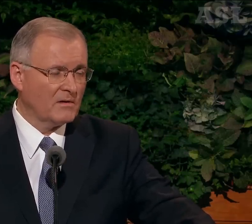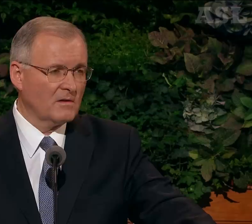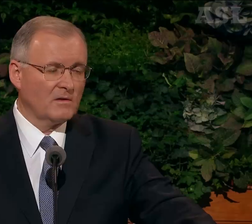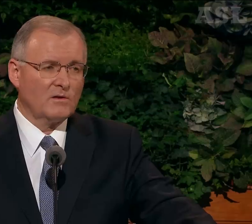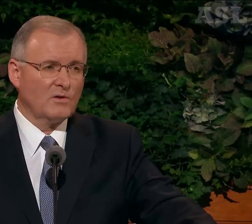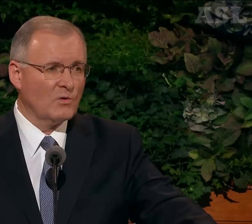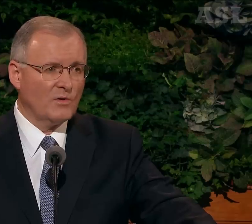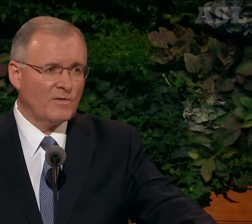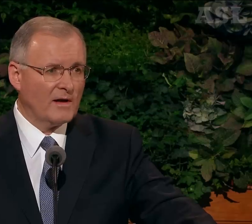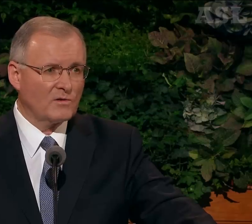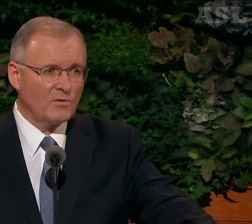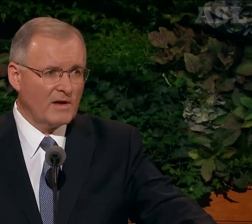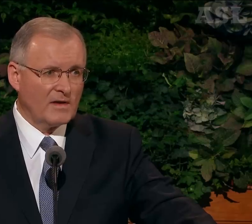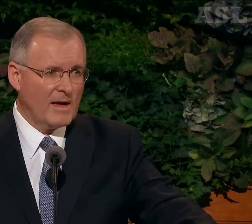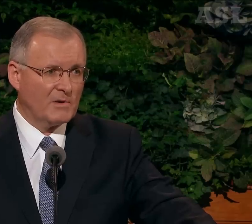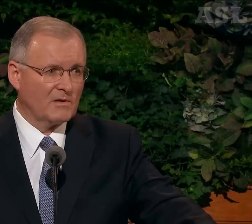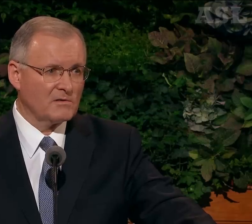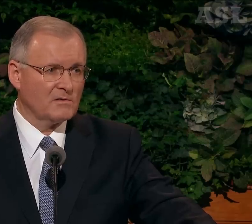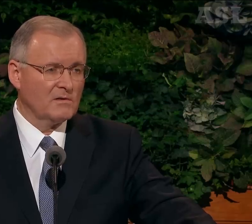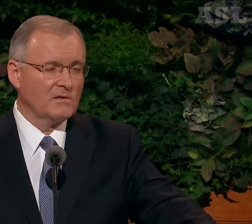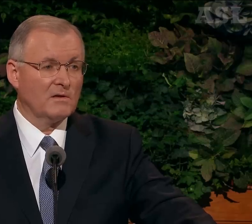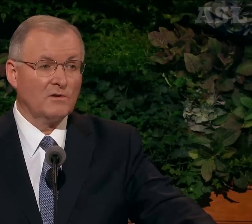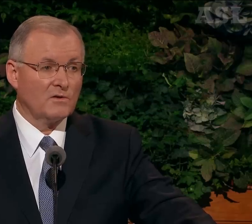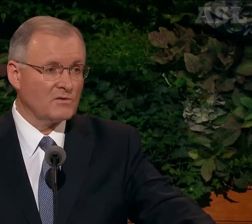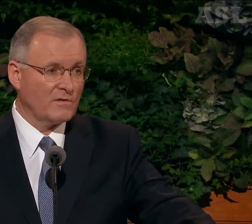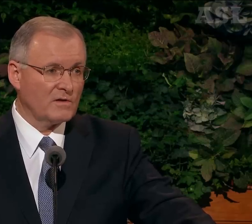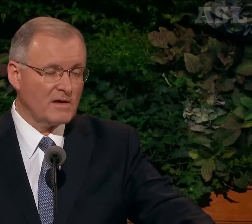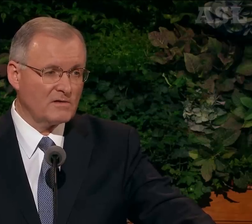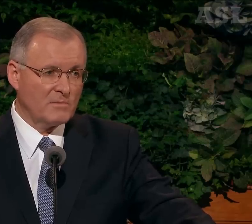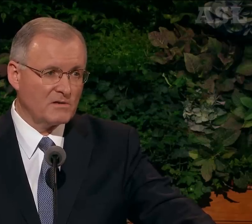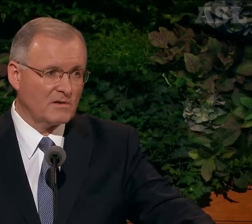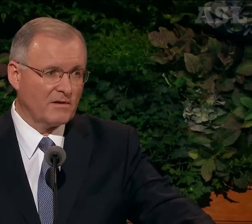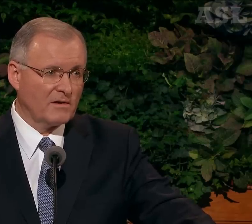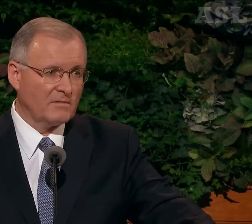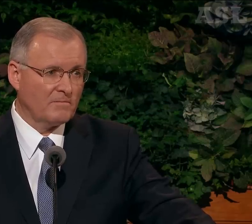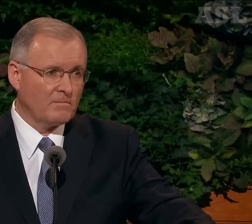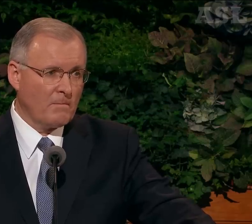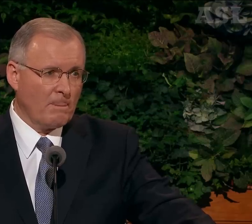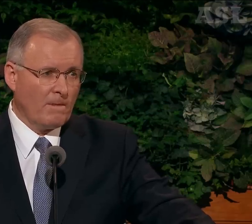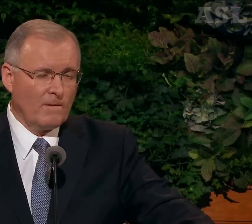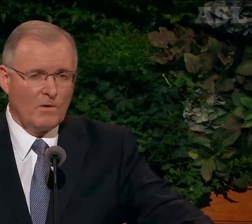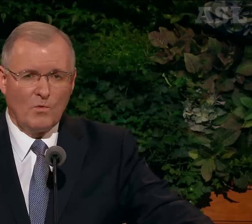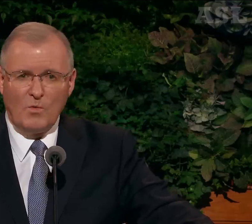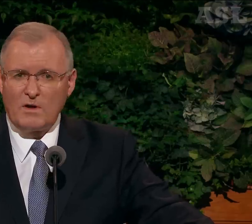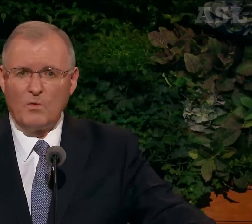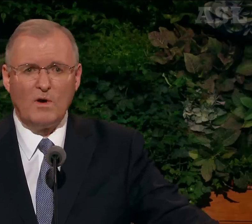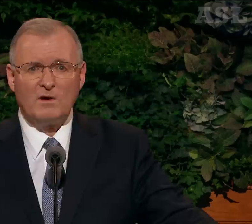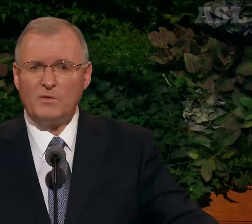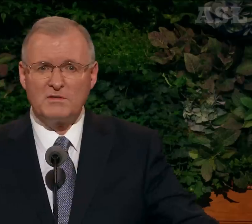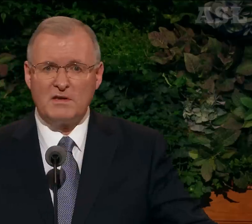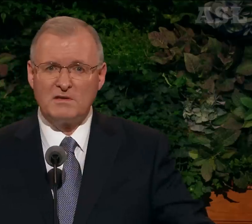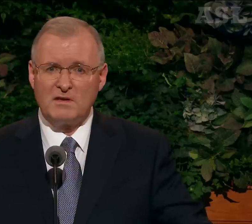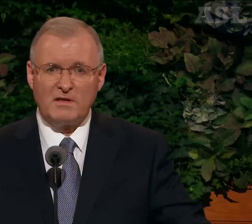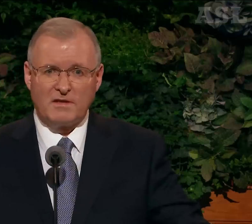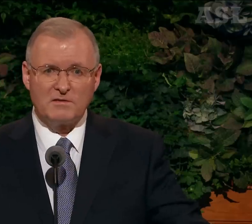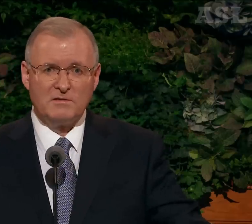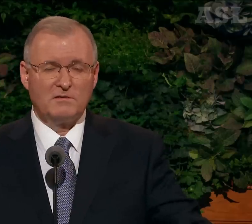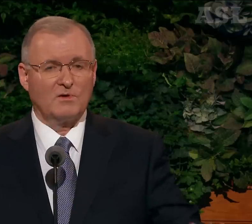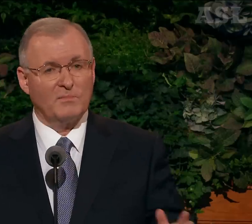HEARKEN TO THE VOICE OF THE